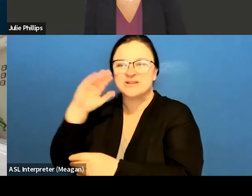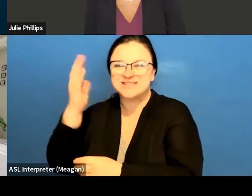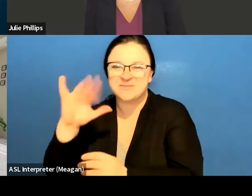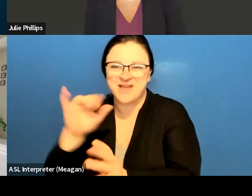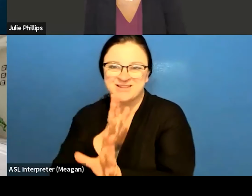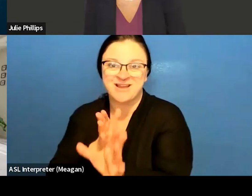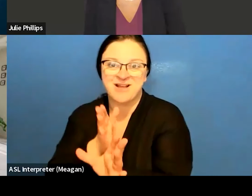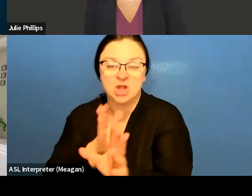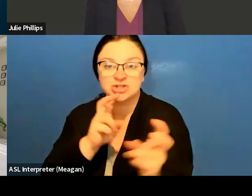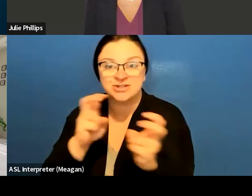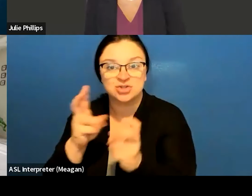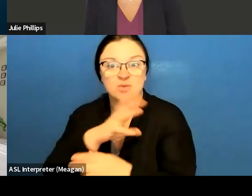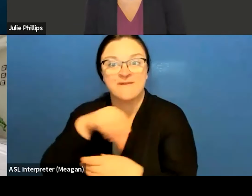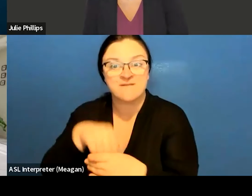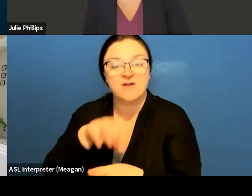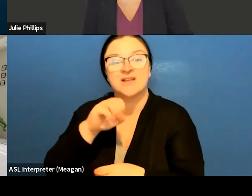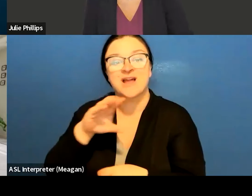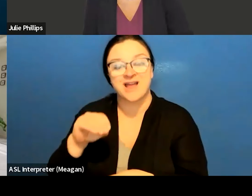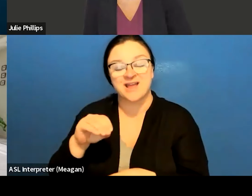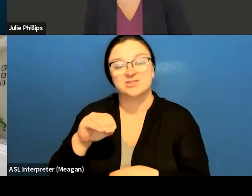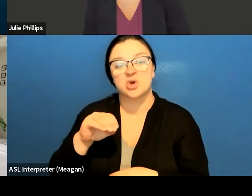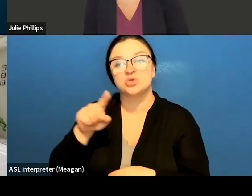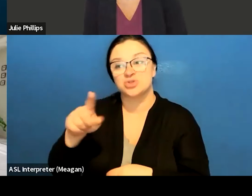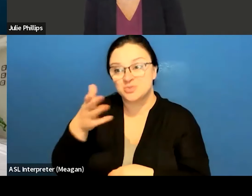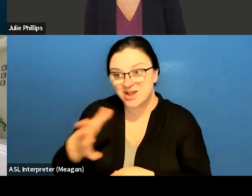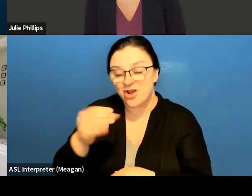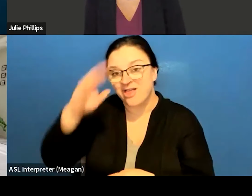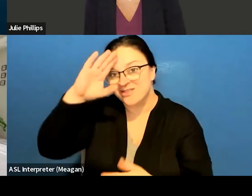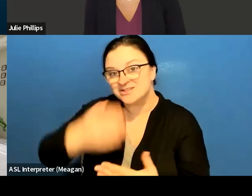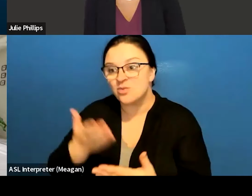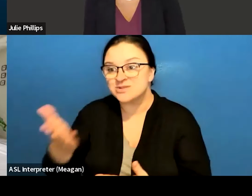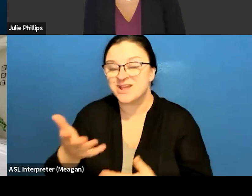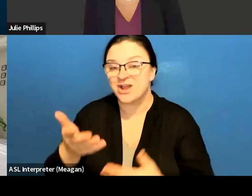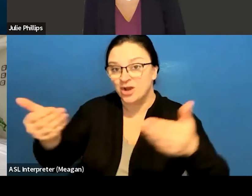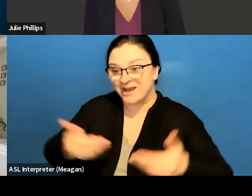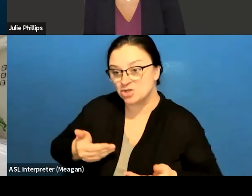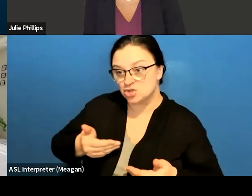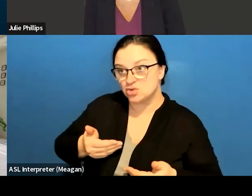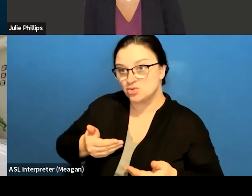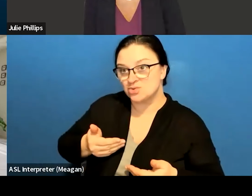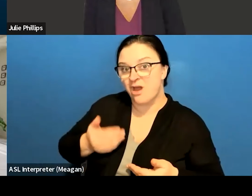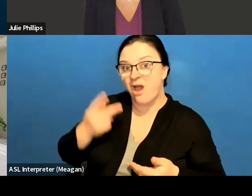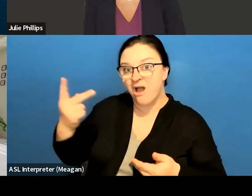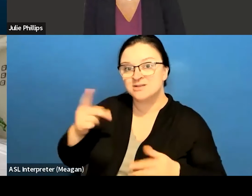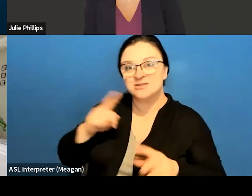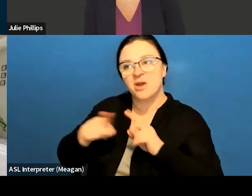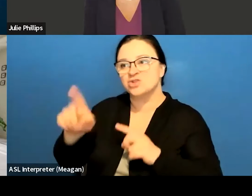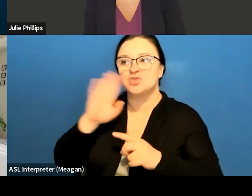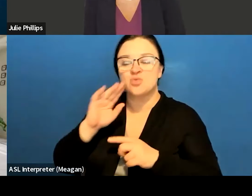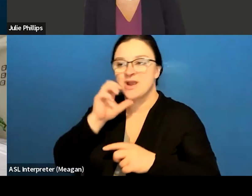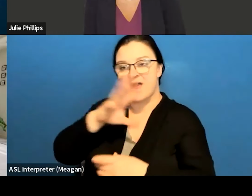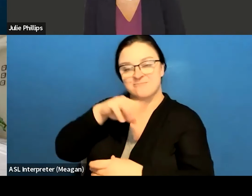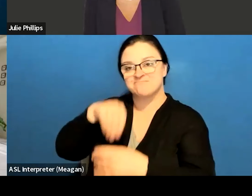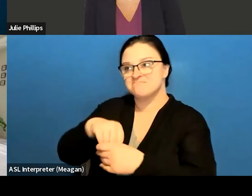And she was there, as was the son, introduced us, but she would not engage. Said she was fine, didn't need to talk to us,